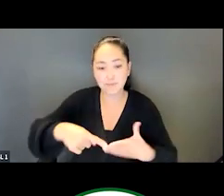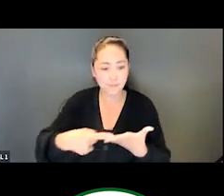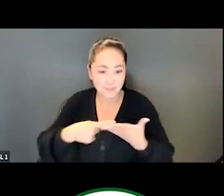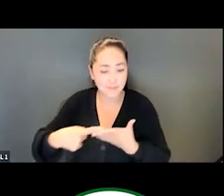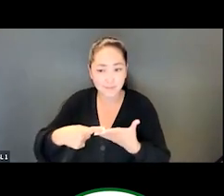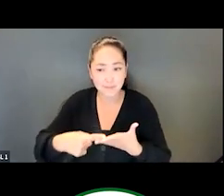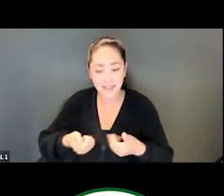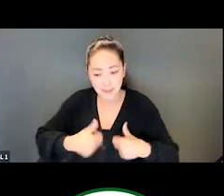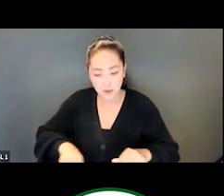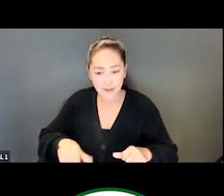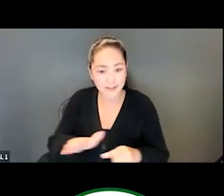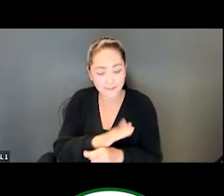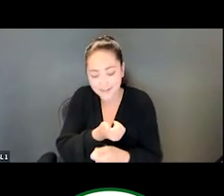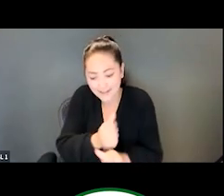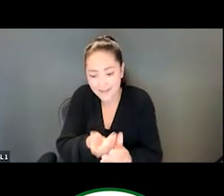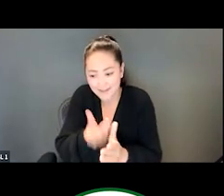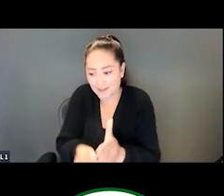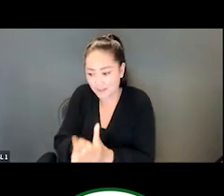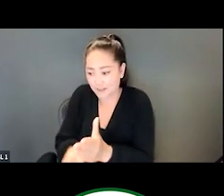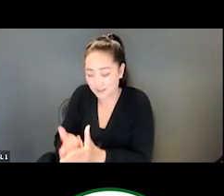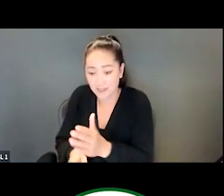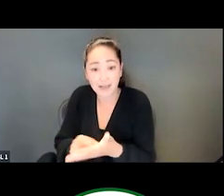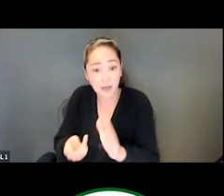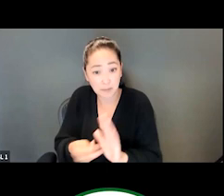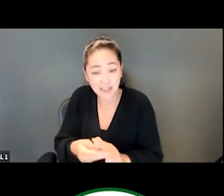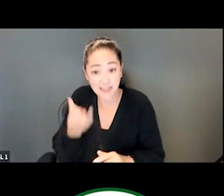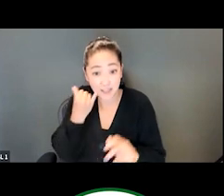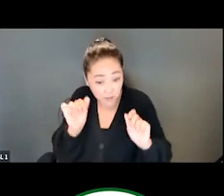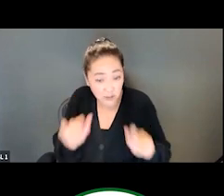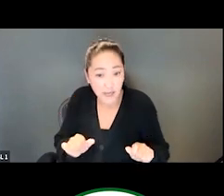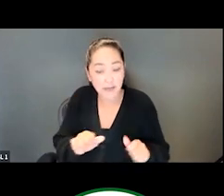about. There's all sorts of information on accessibility.